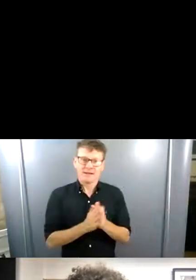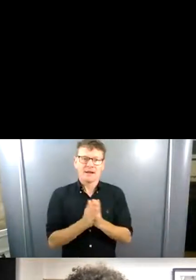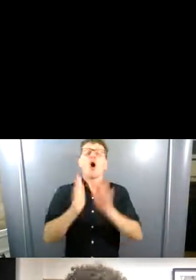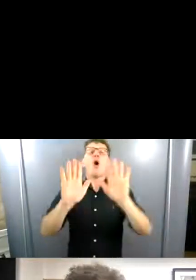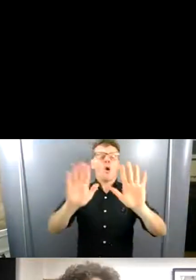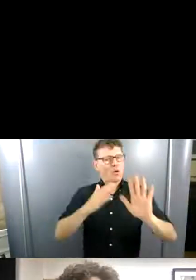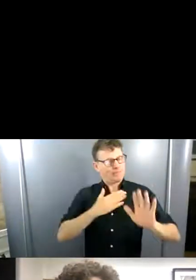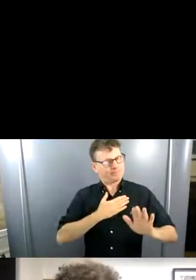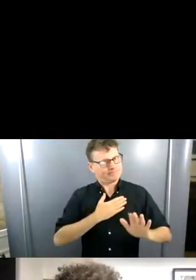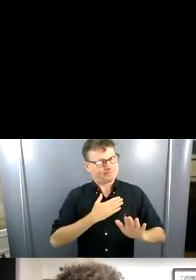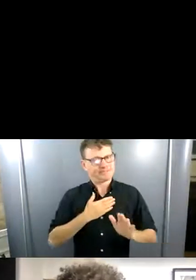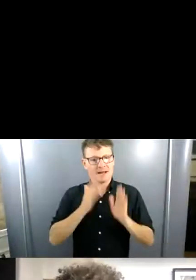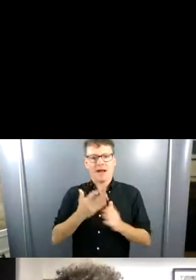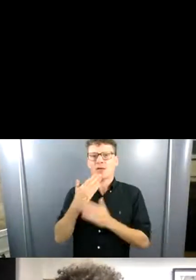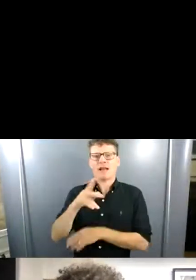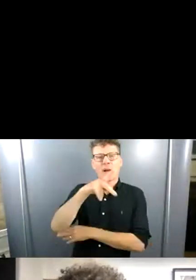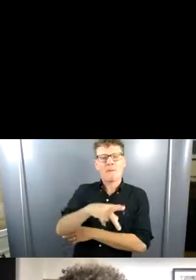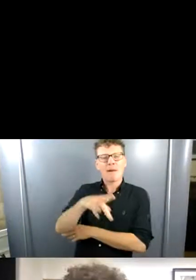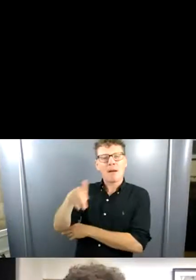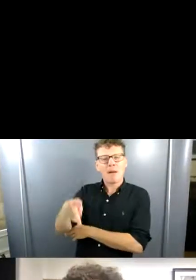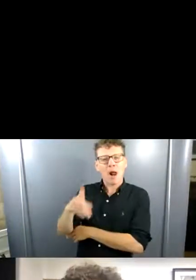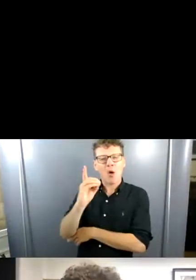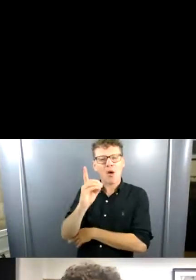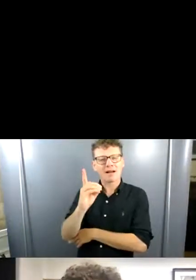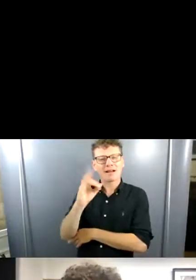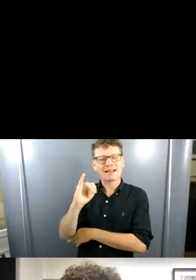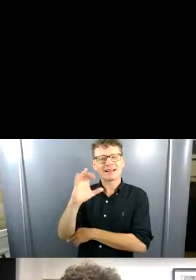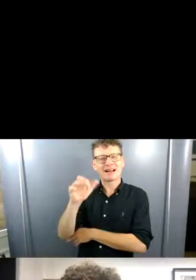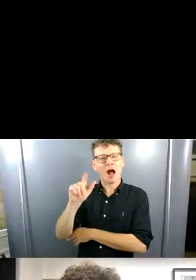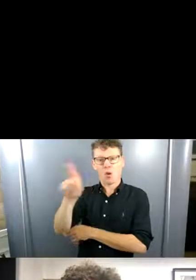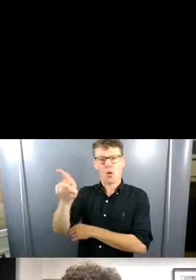like to thank Pierpaolo Di Carlo in advance for his commentary and questions which will follow